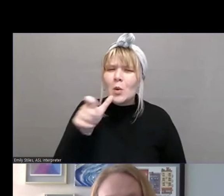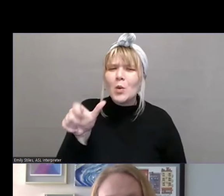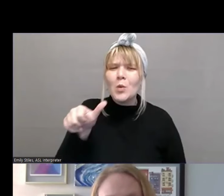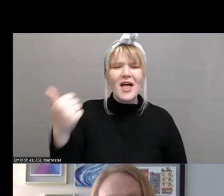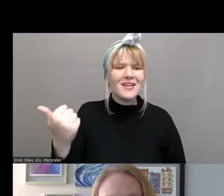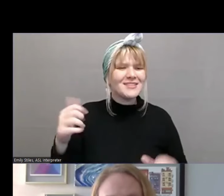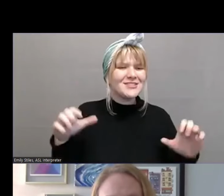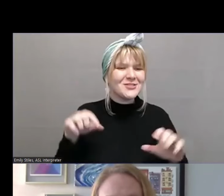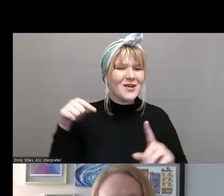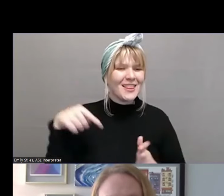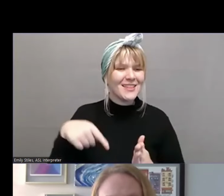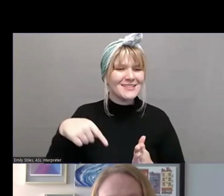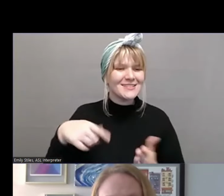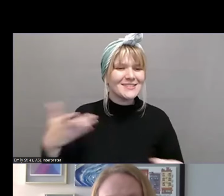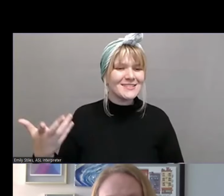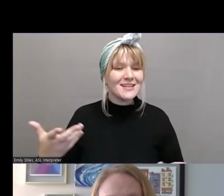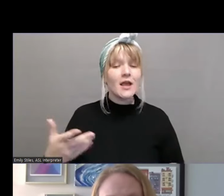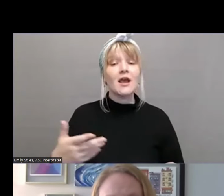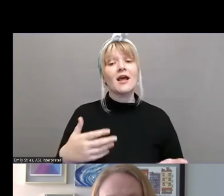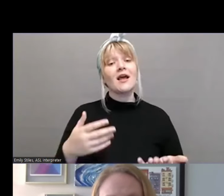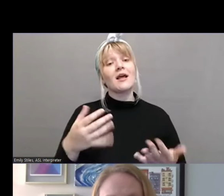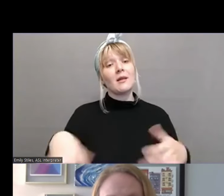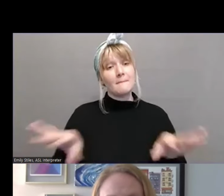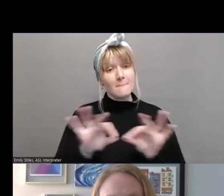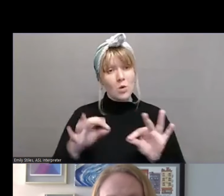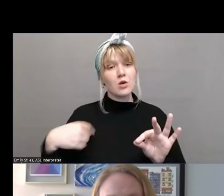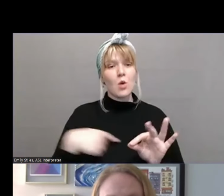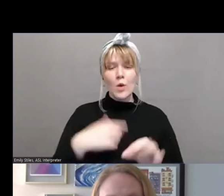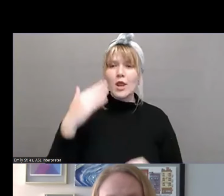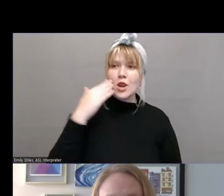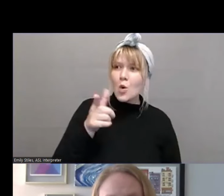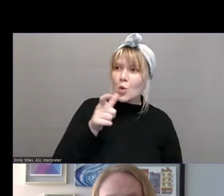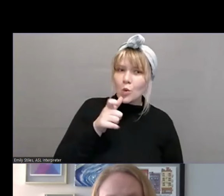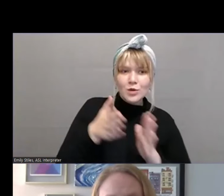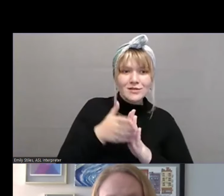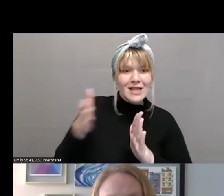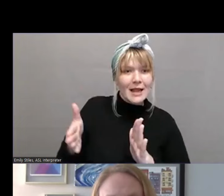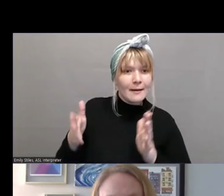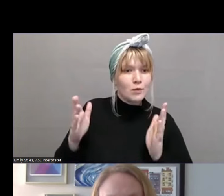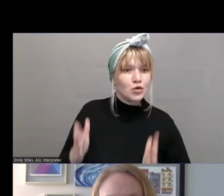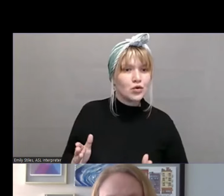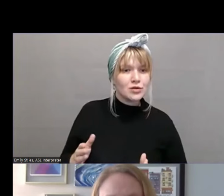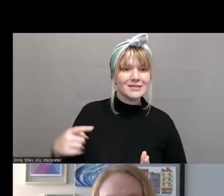Part of that is really just knowing and collaborating and knowing who your neighbors are and who your networks are.